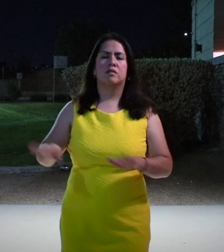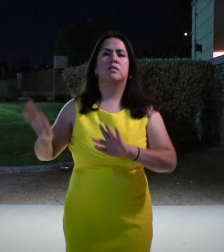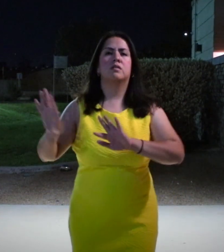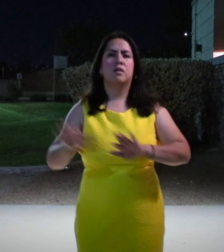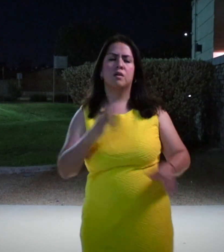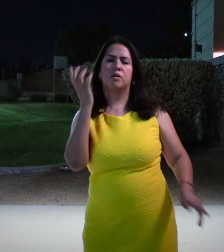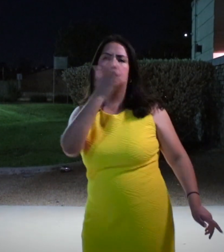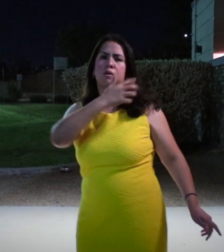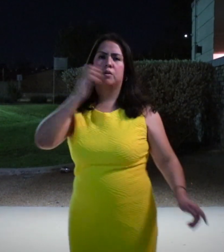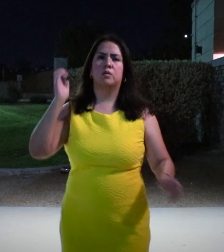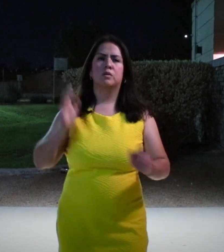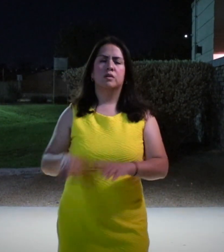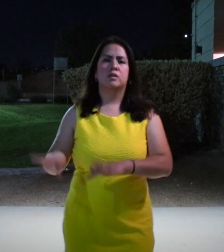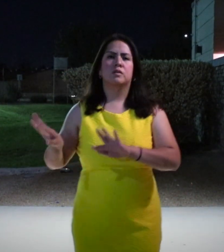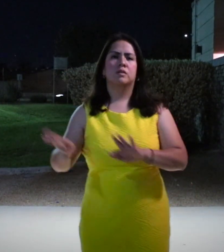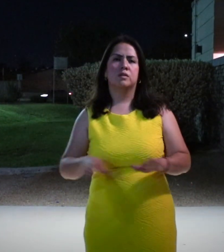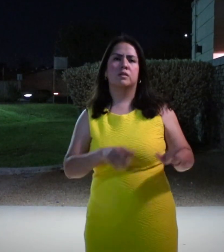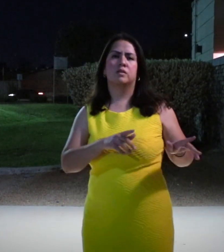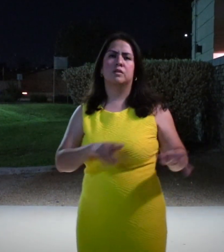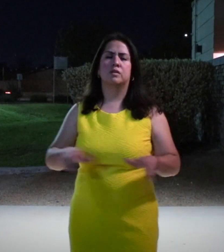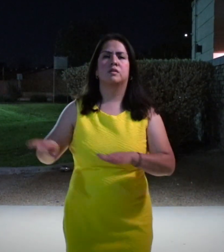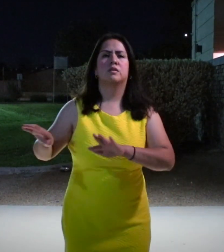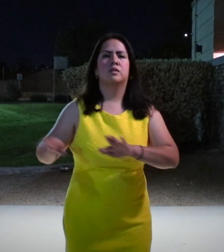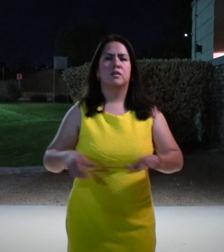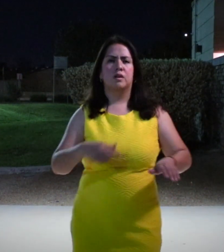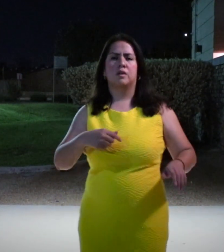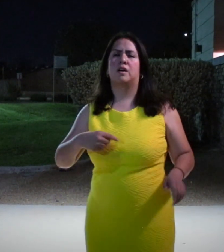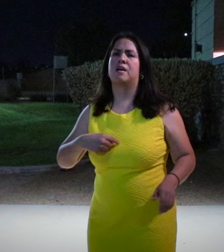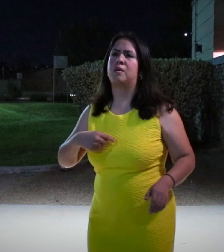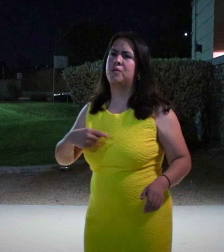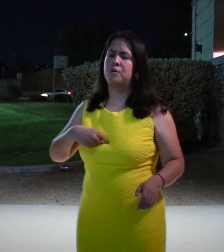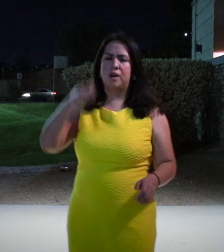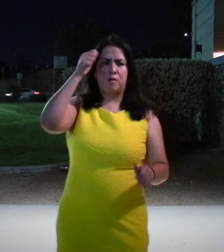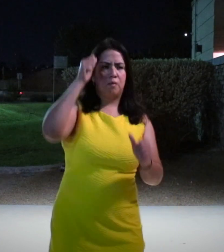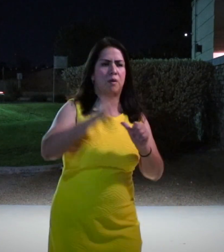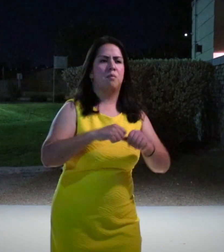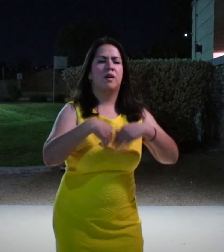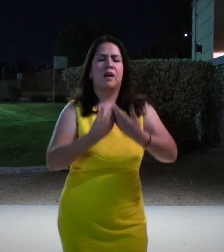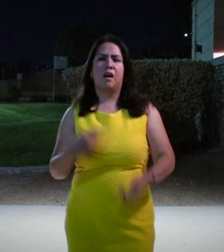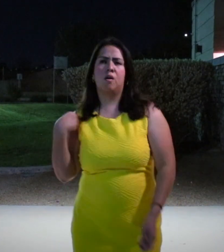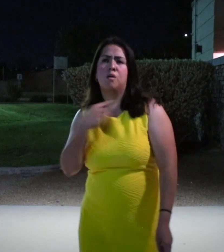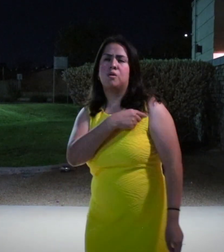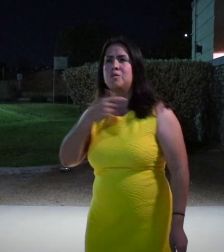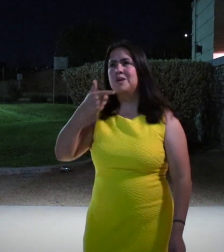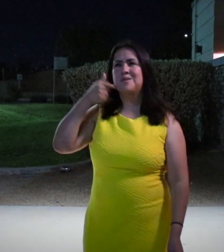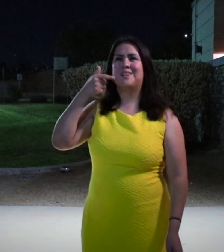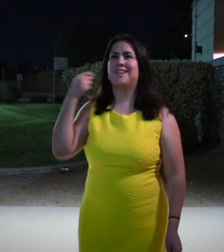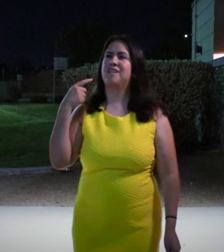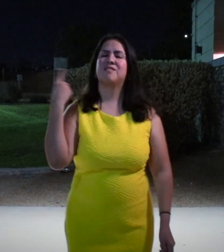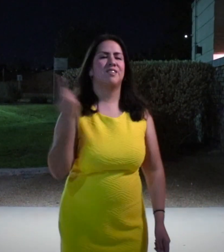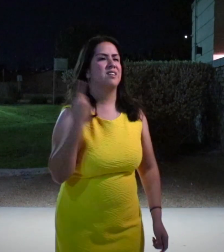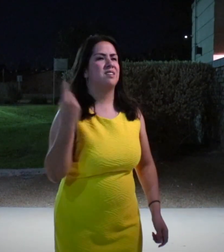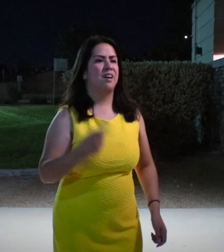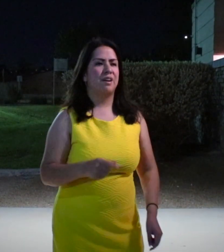Oh, I remember how We would laugh all the time